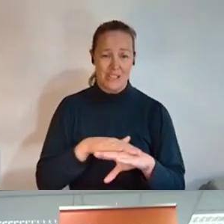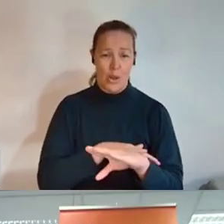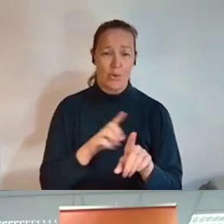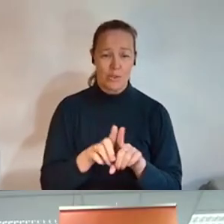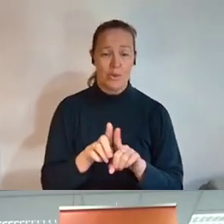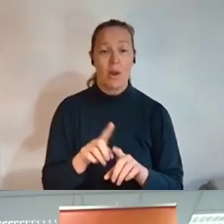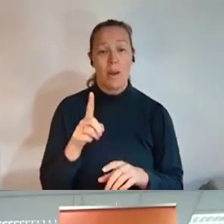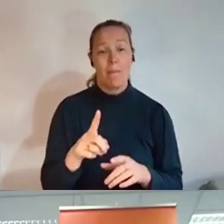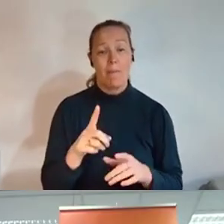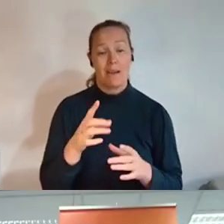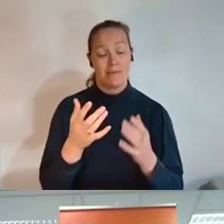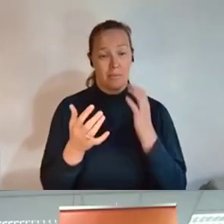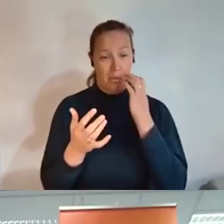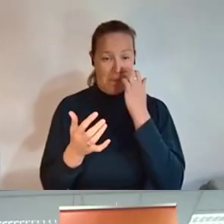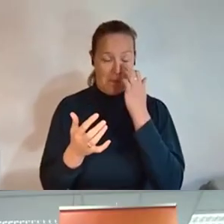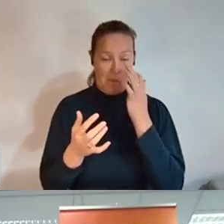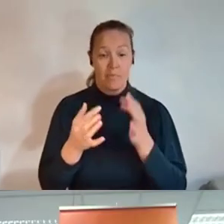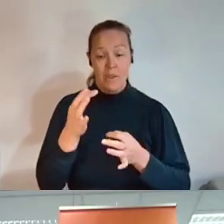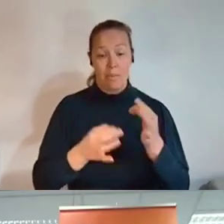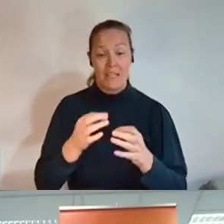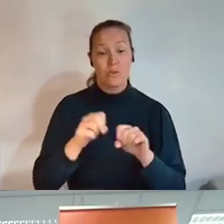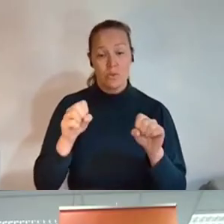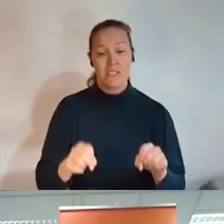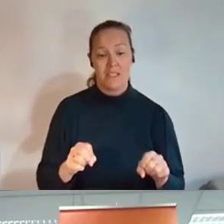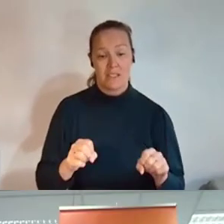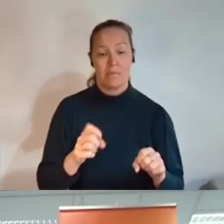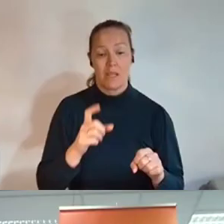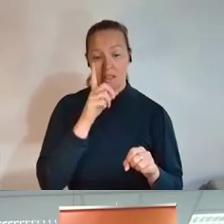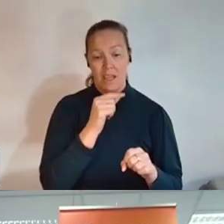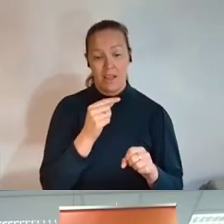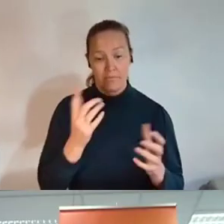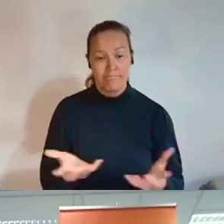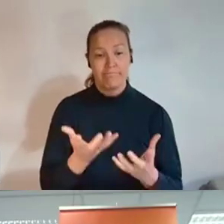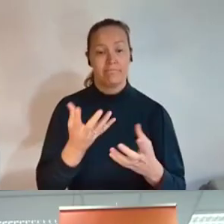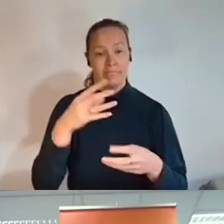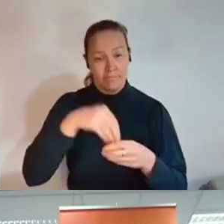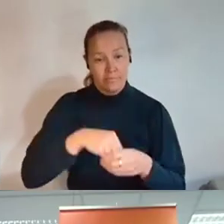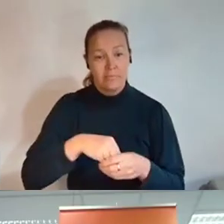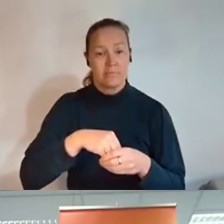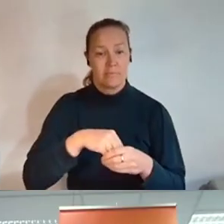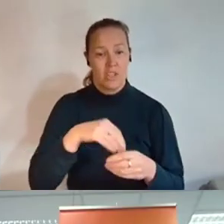can only foster genuine inclusion and belonging when it embeds the independent, self determined